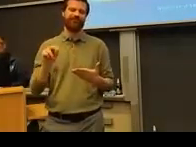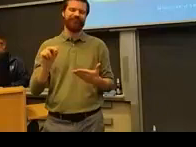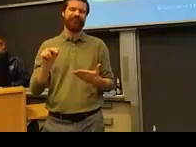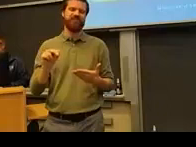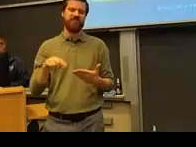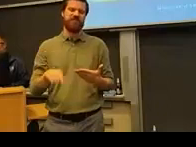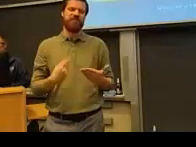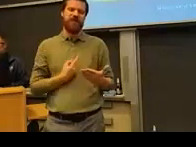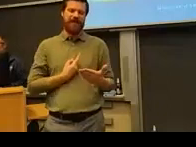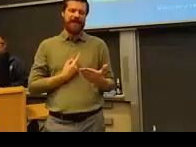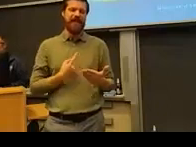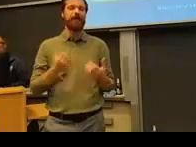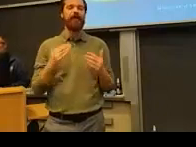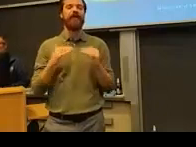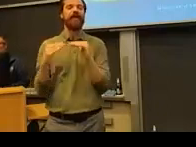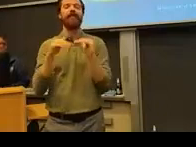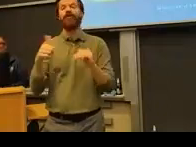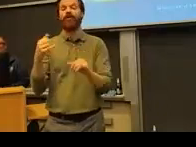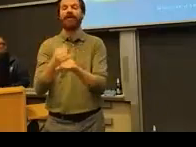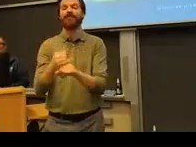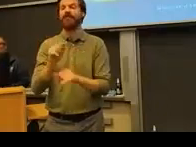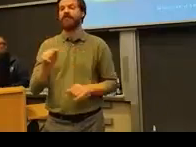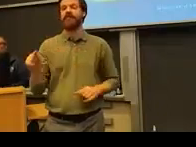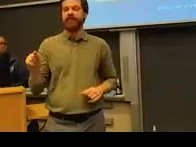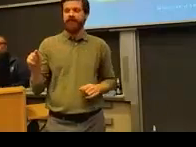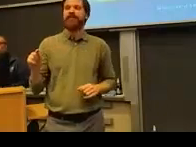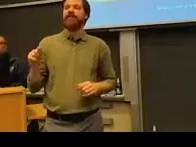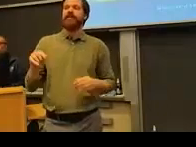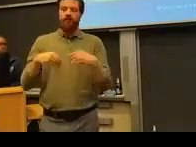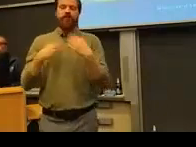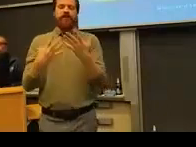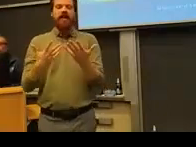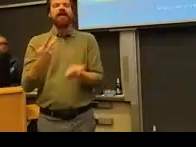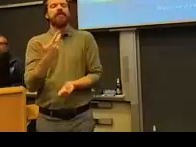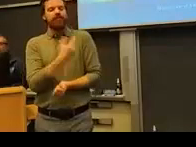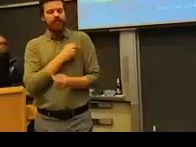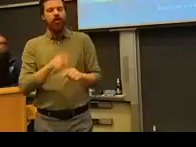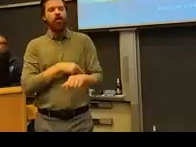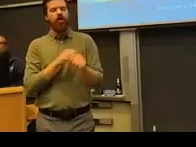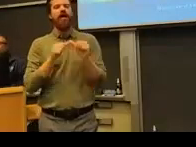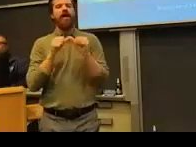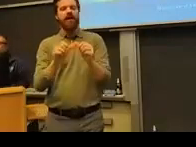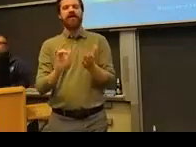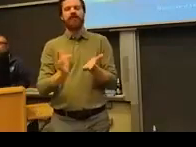many of our colleagues at other institutions provide injectable long acting medications